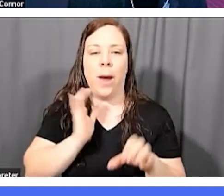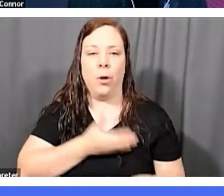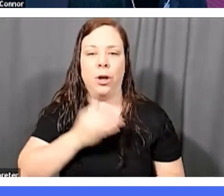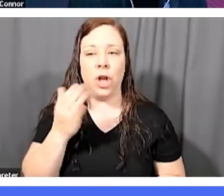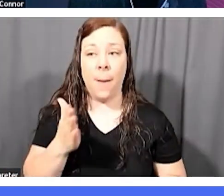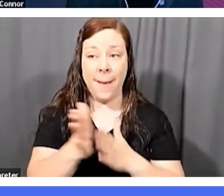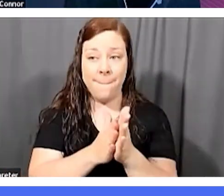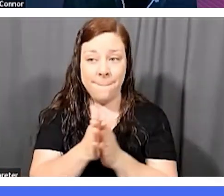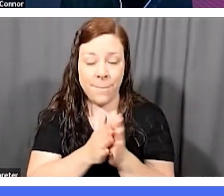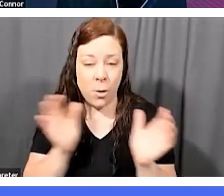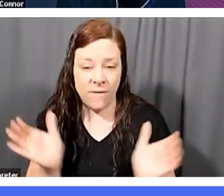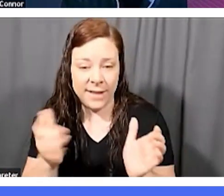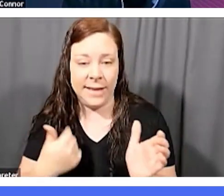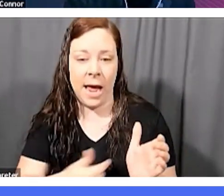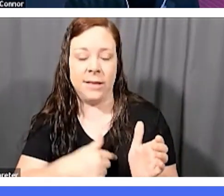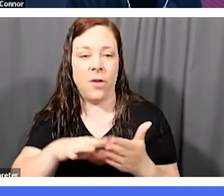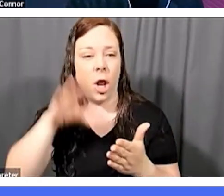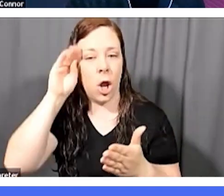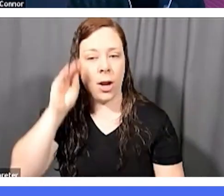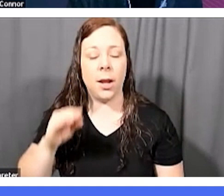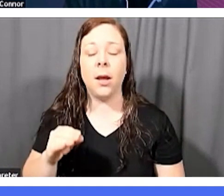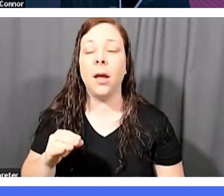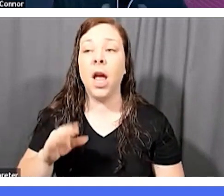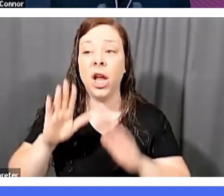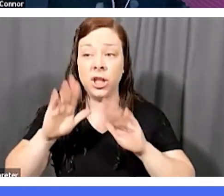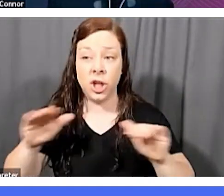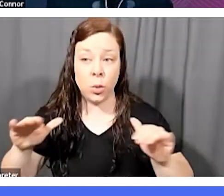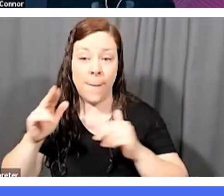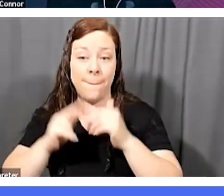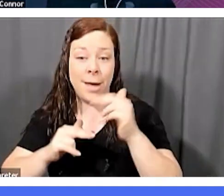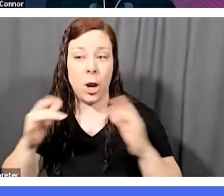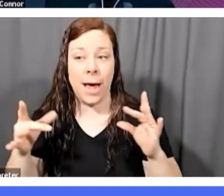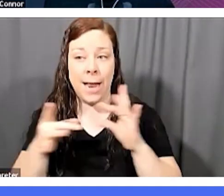The second piece is that connections that children build are initial connections.